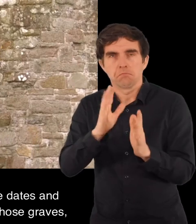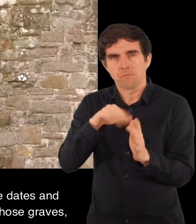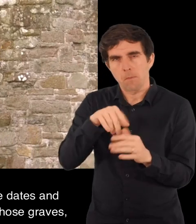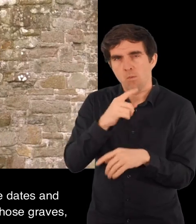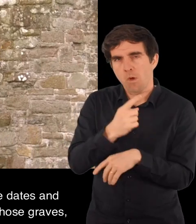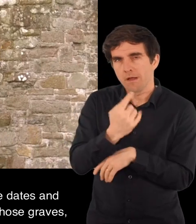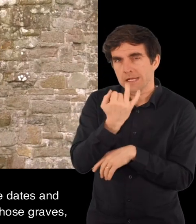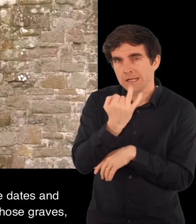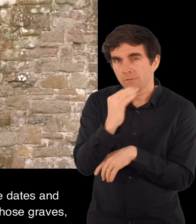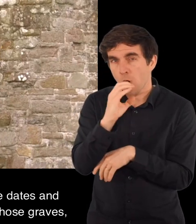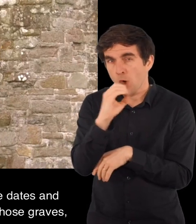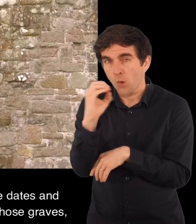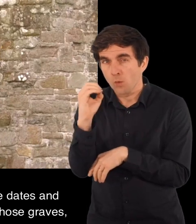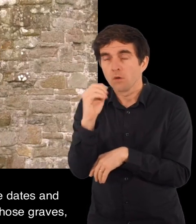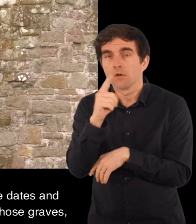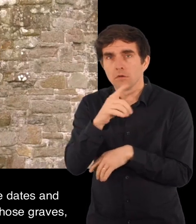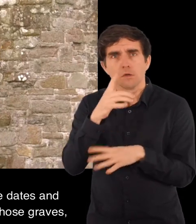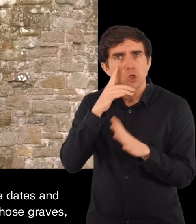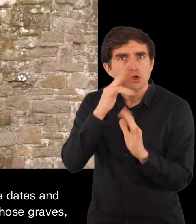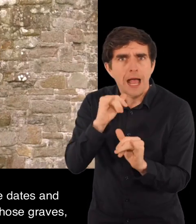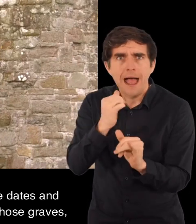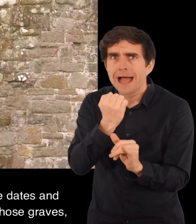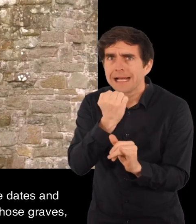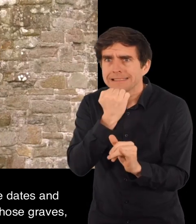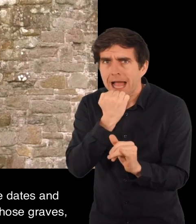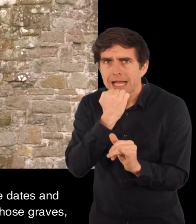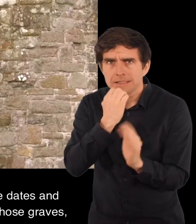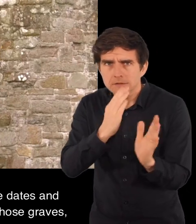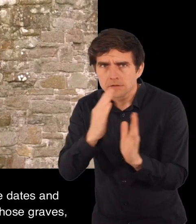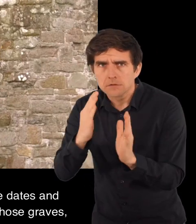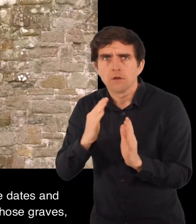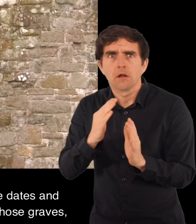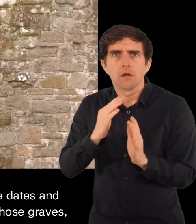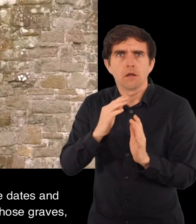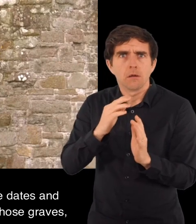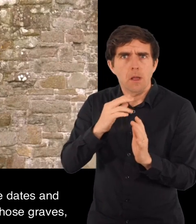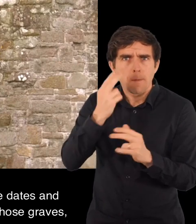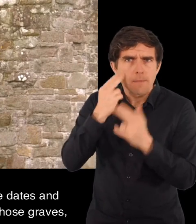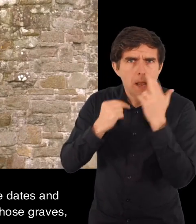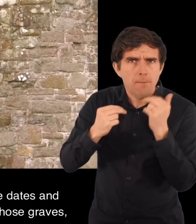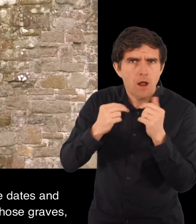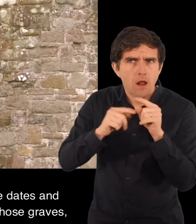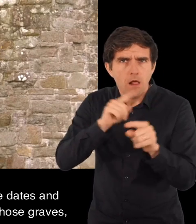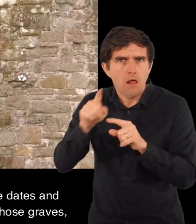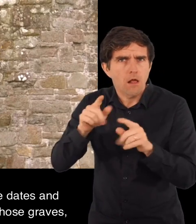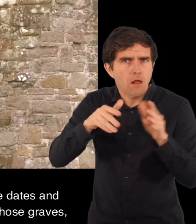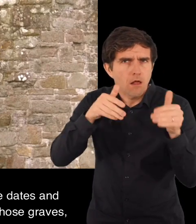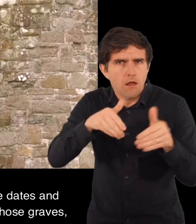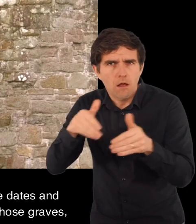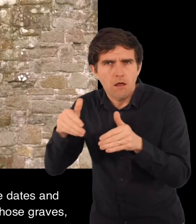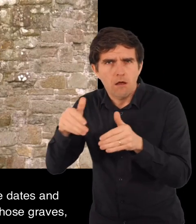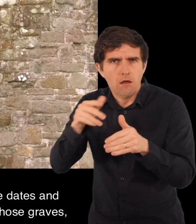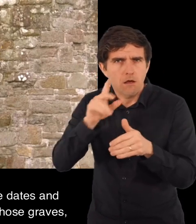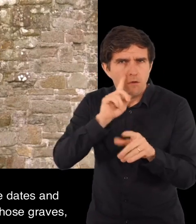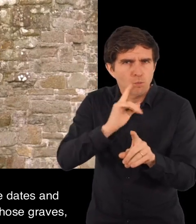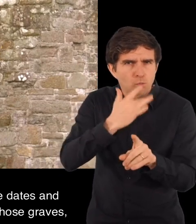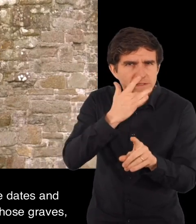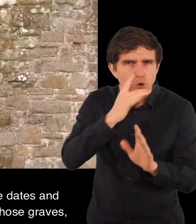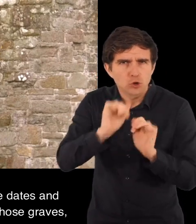from the 1700s but if you take the dates and the ages of the people that are in those graves,